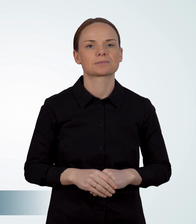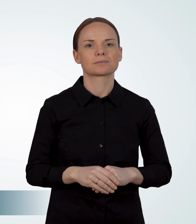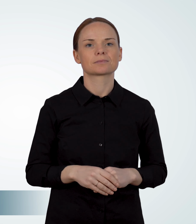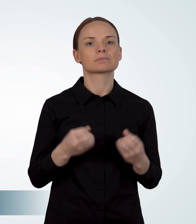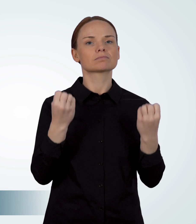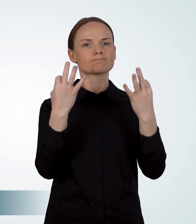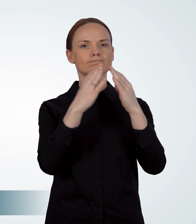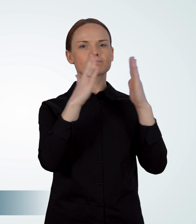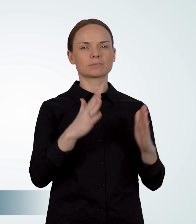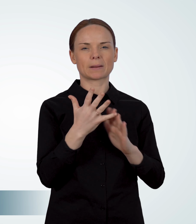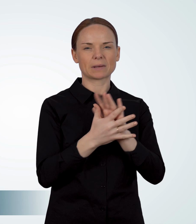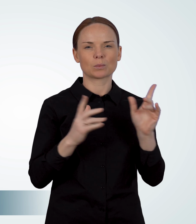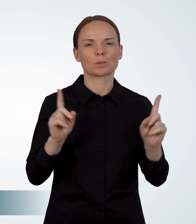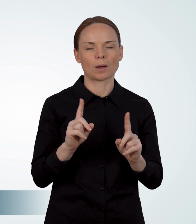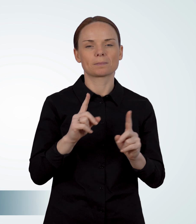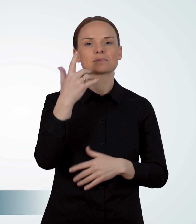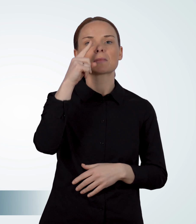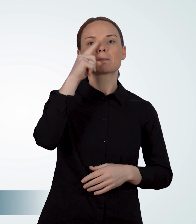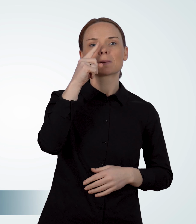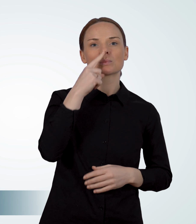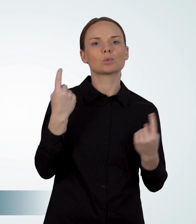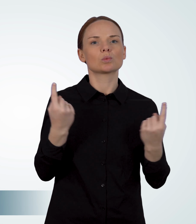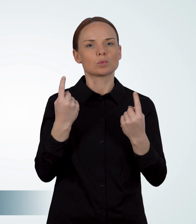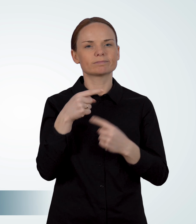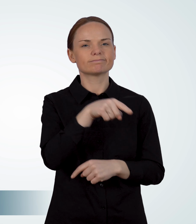Homelessness is defined as someone who: